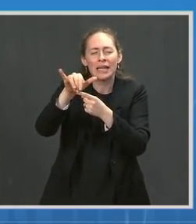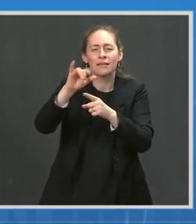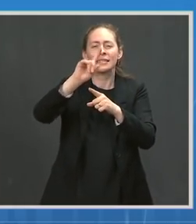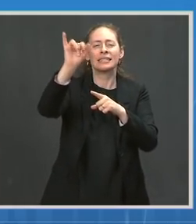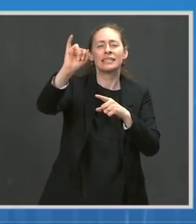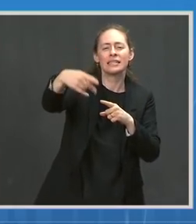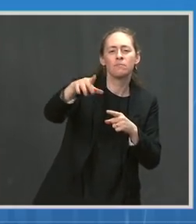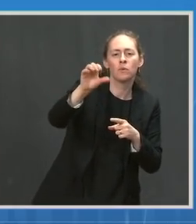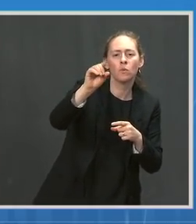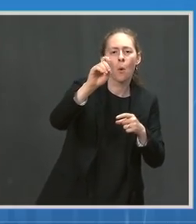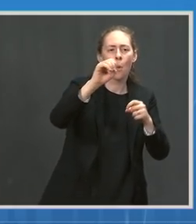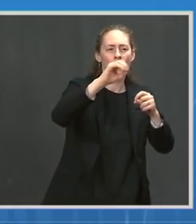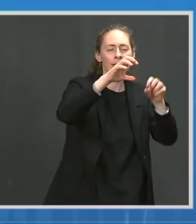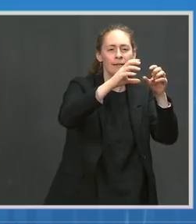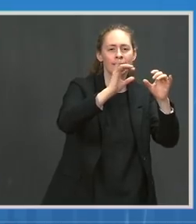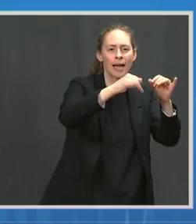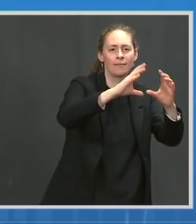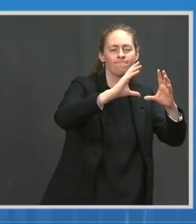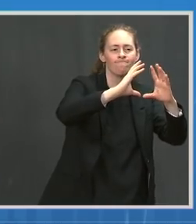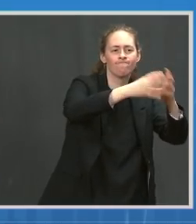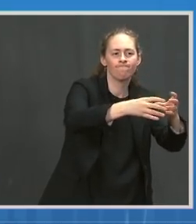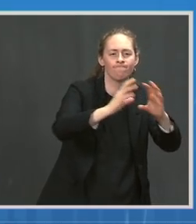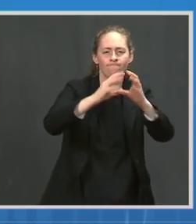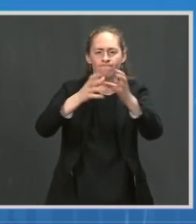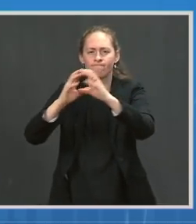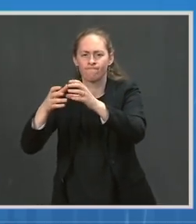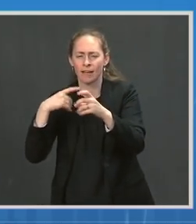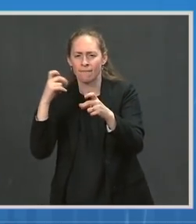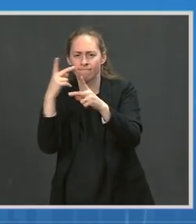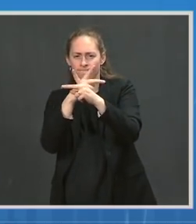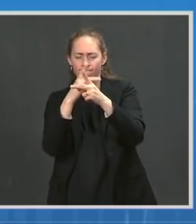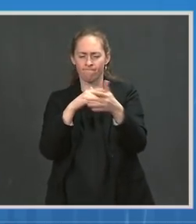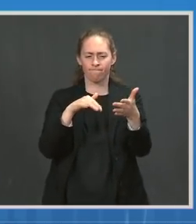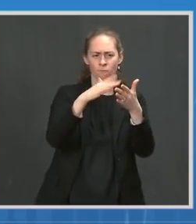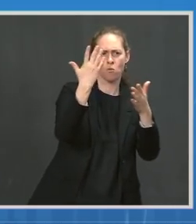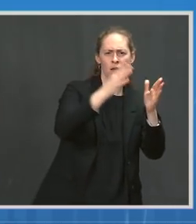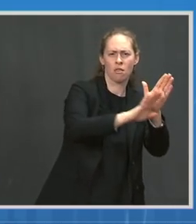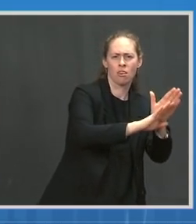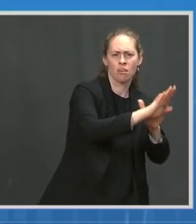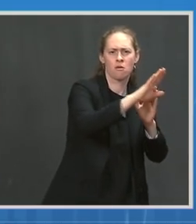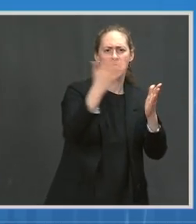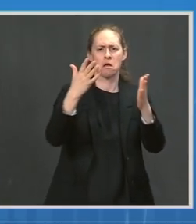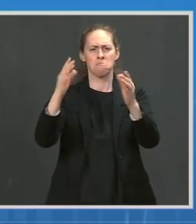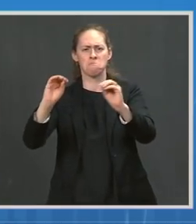and what the cases are, as well as looking at what the SVI is in all of these ranges.